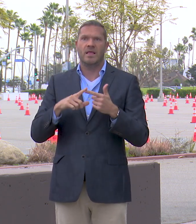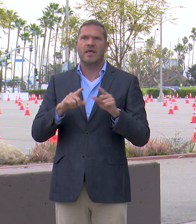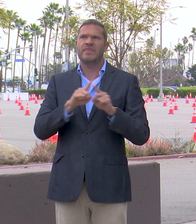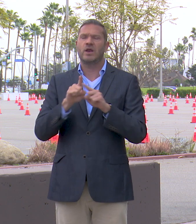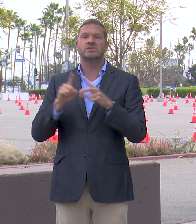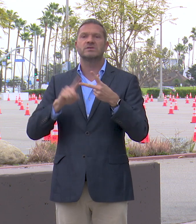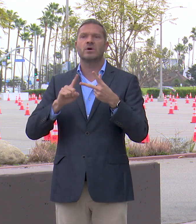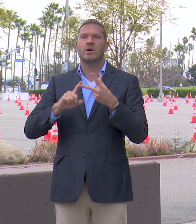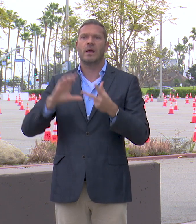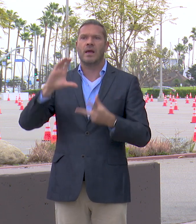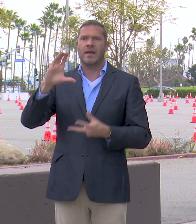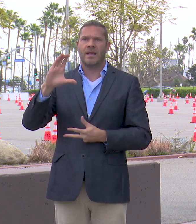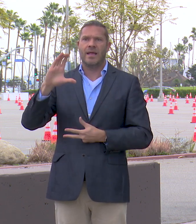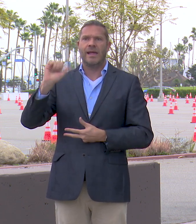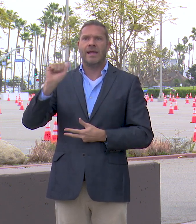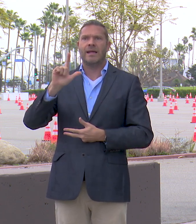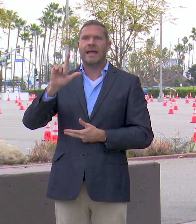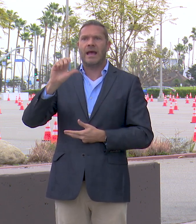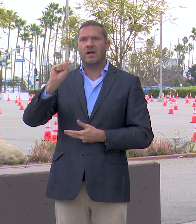State Long Beach here hopefully soon as well.